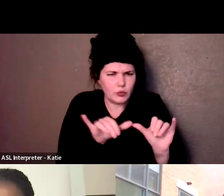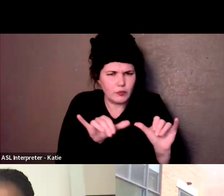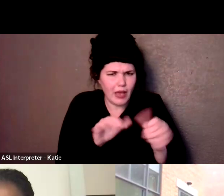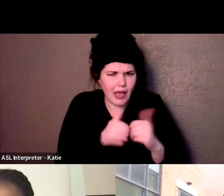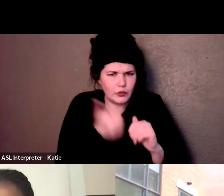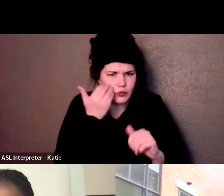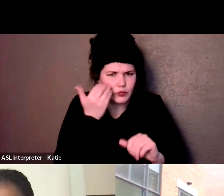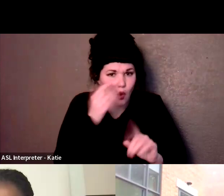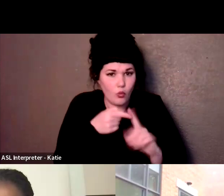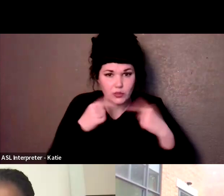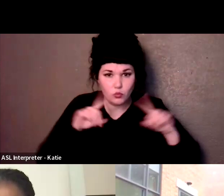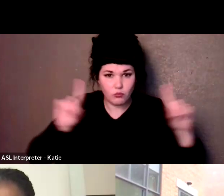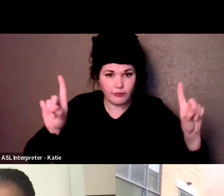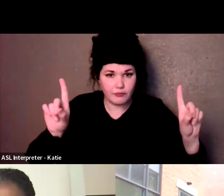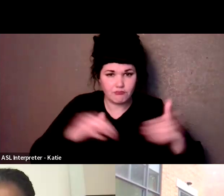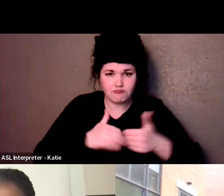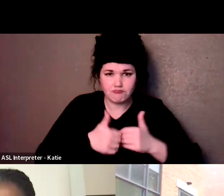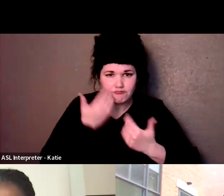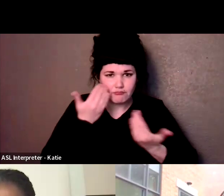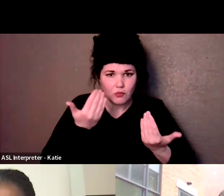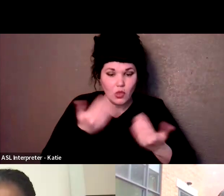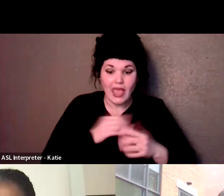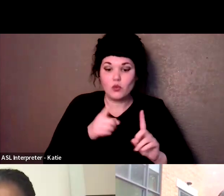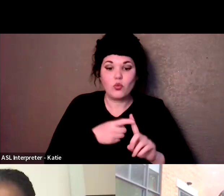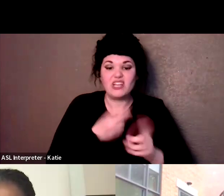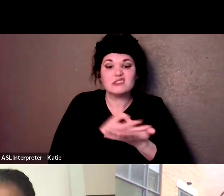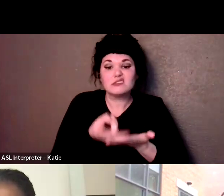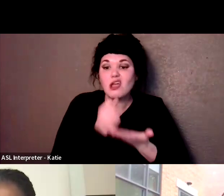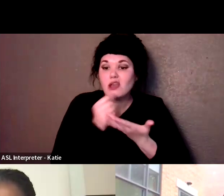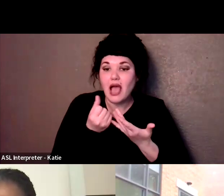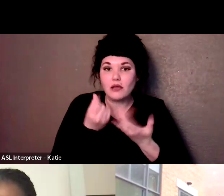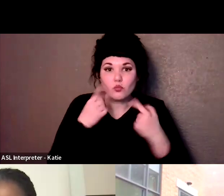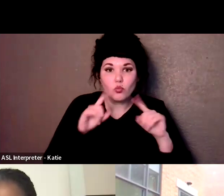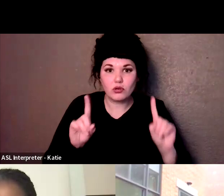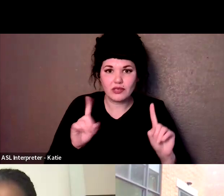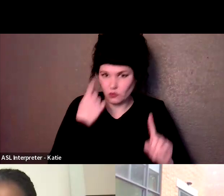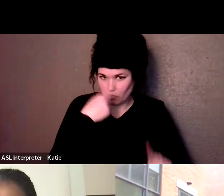are you looking for when it's not working? What does that look like? And Aisha I'll start with